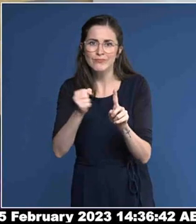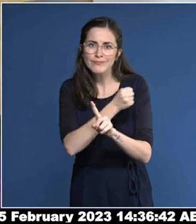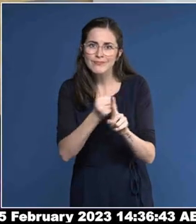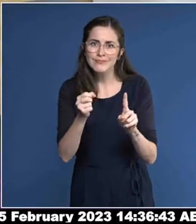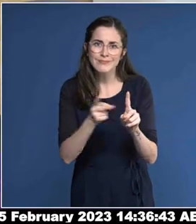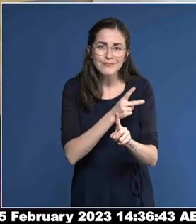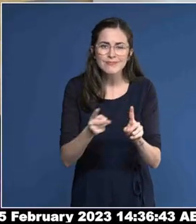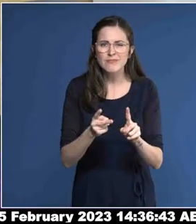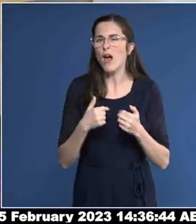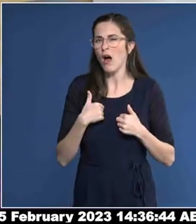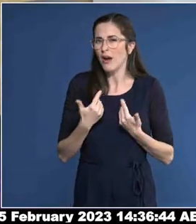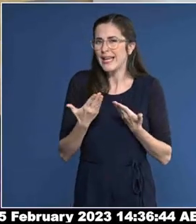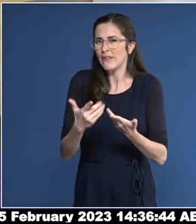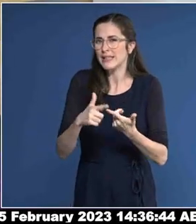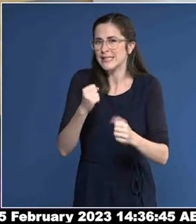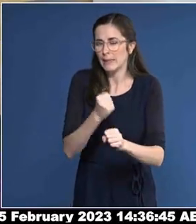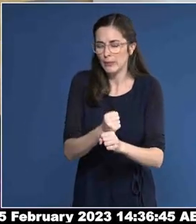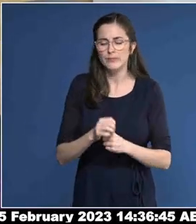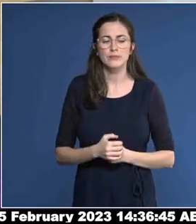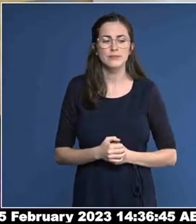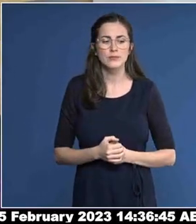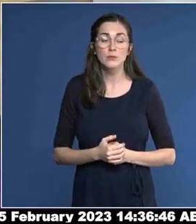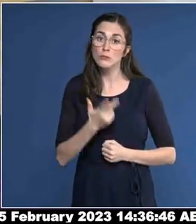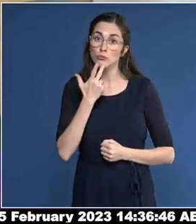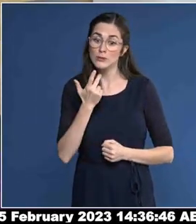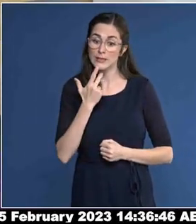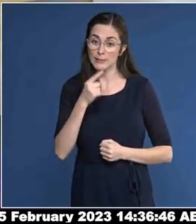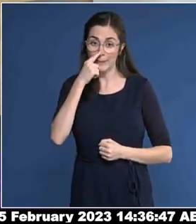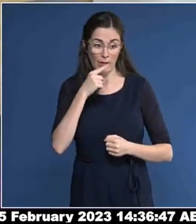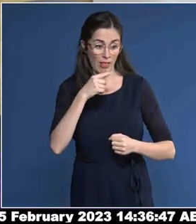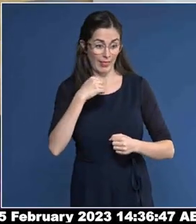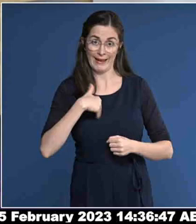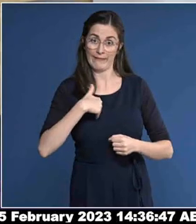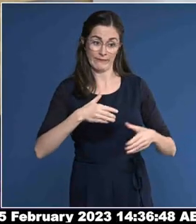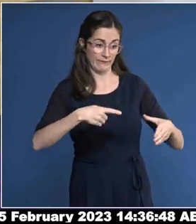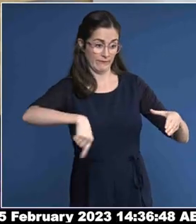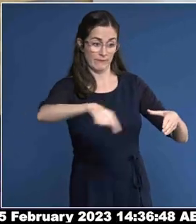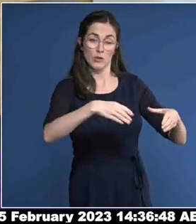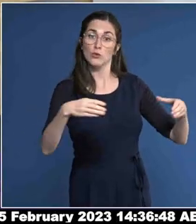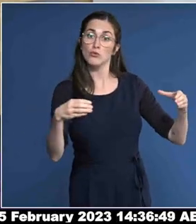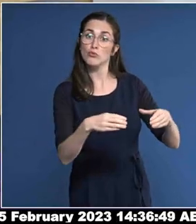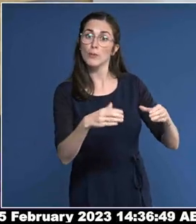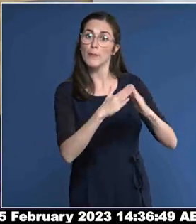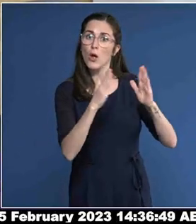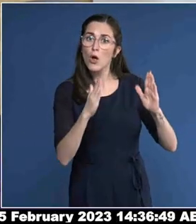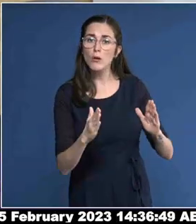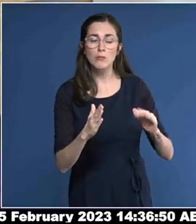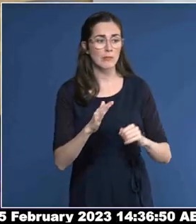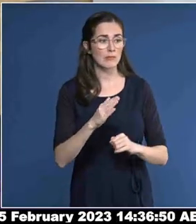If people living in a group home are - have a mixture of gender, maybe male and female,